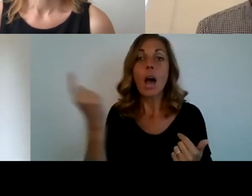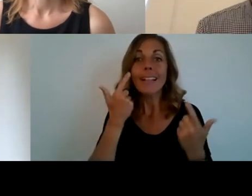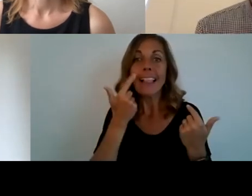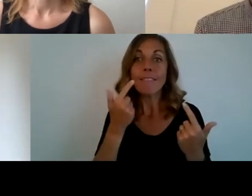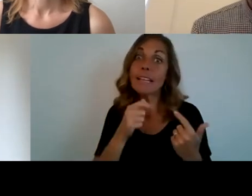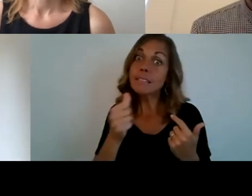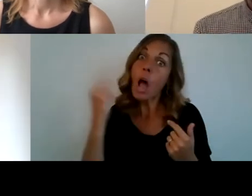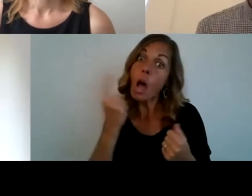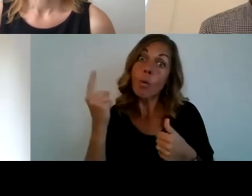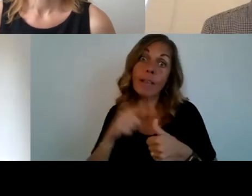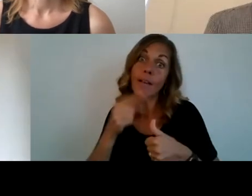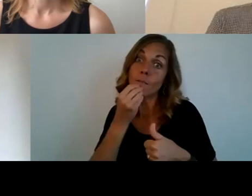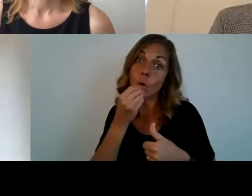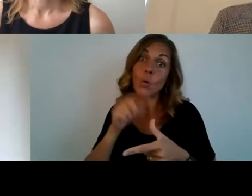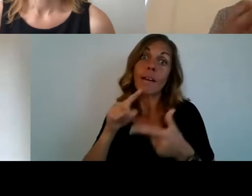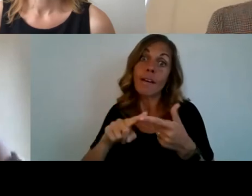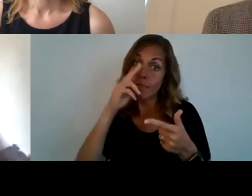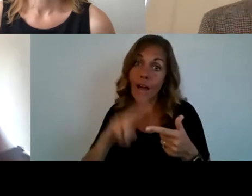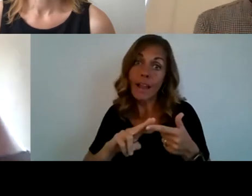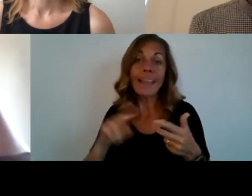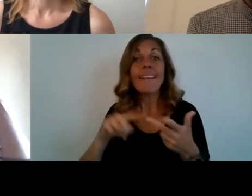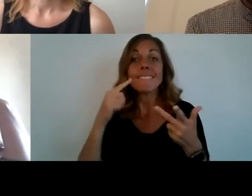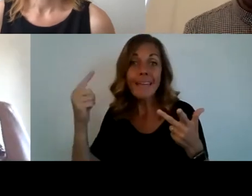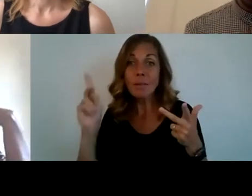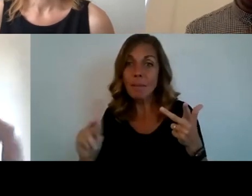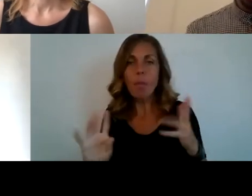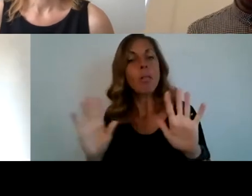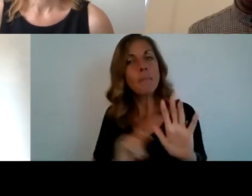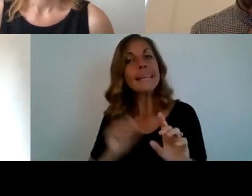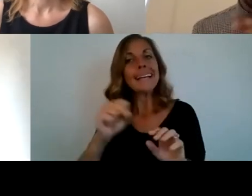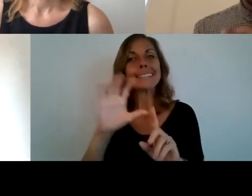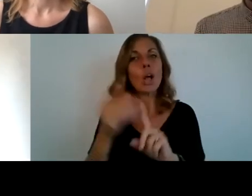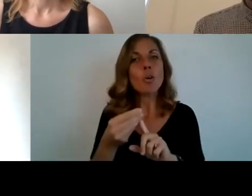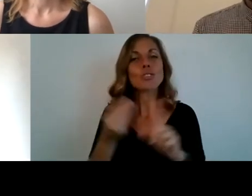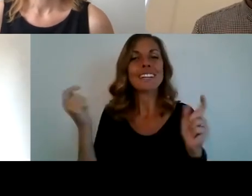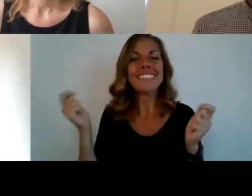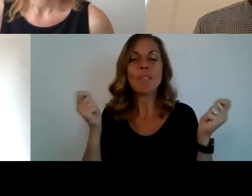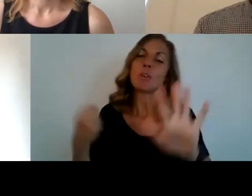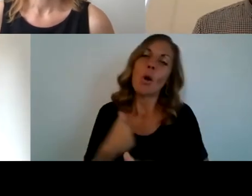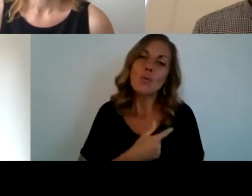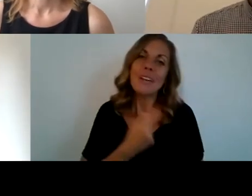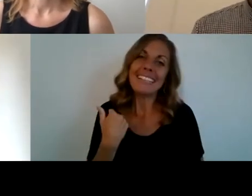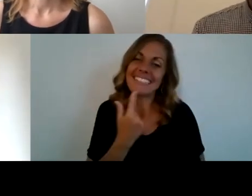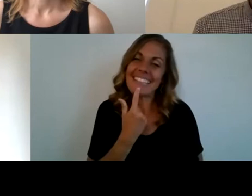people. Yes, it's cultural celebrations, right? I know. We say it lovingly. It's meant with